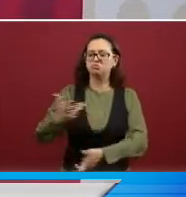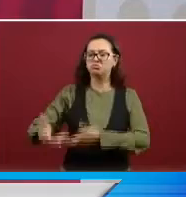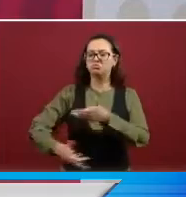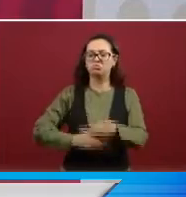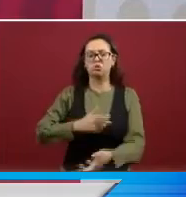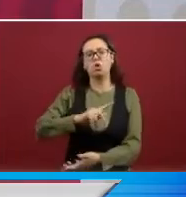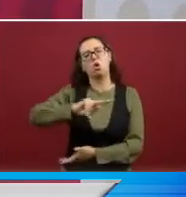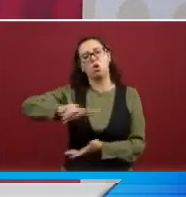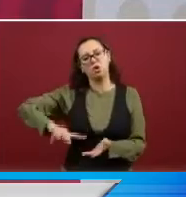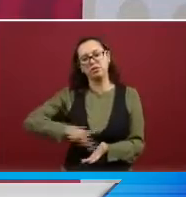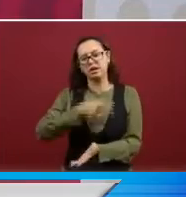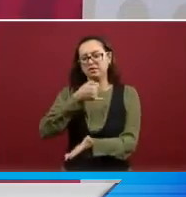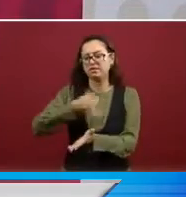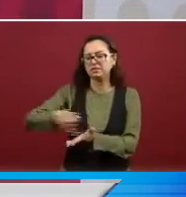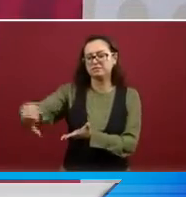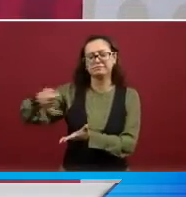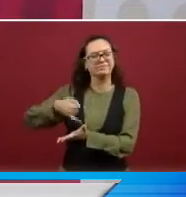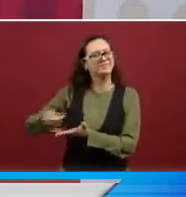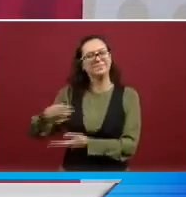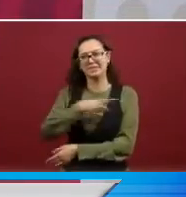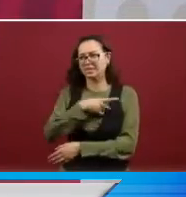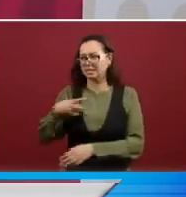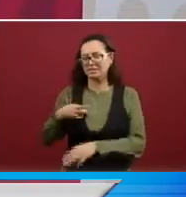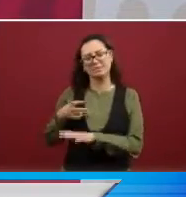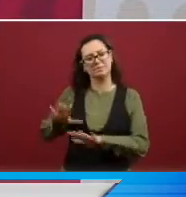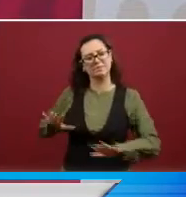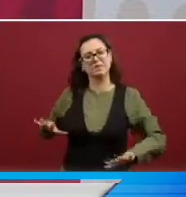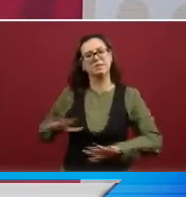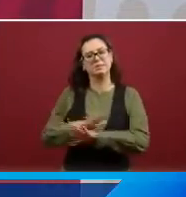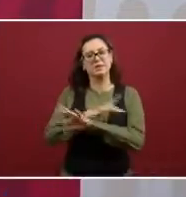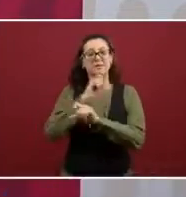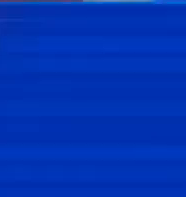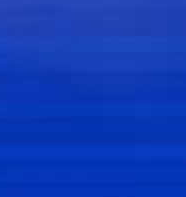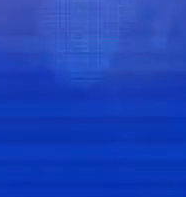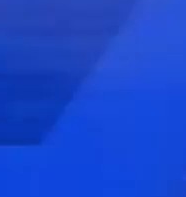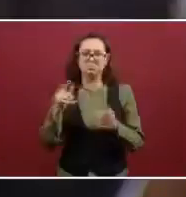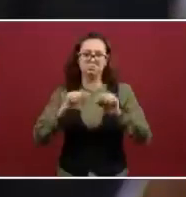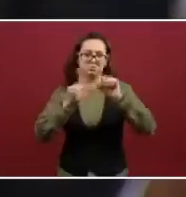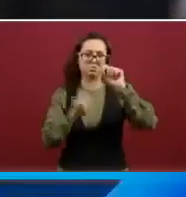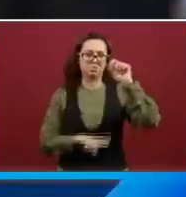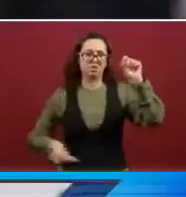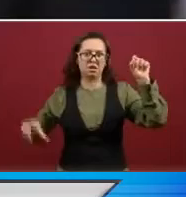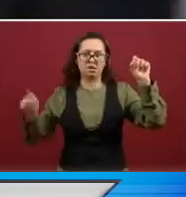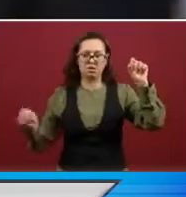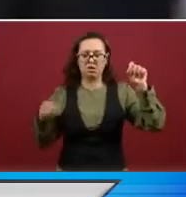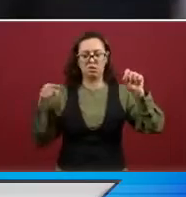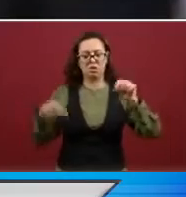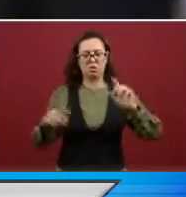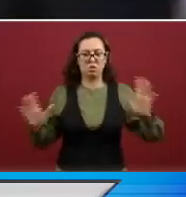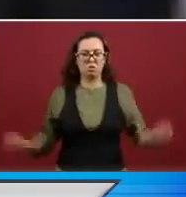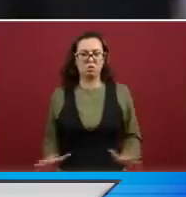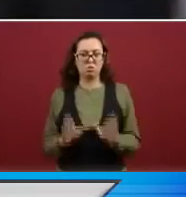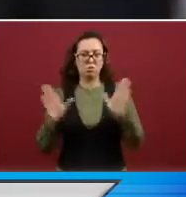the areas of greatest tourist growth are Los Cabos and Playa del Carmen 5. Lack of water in Acapulco